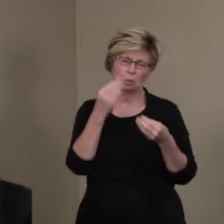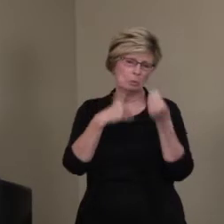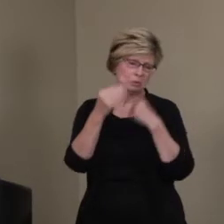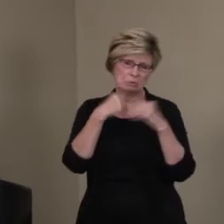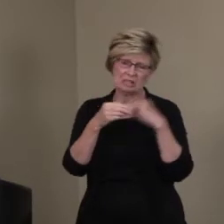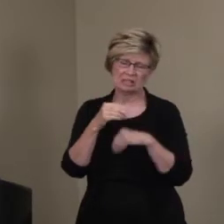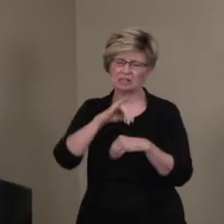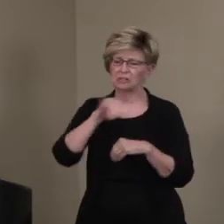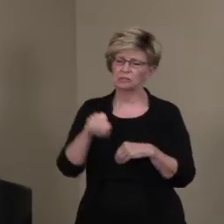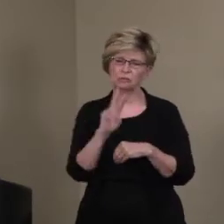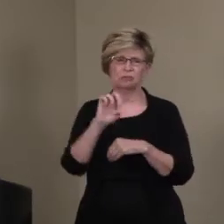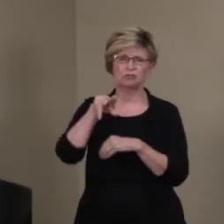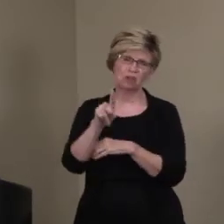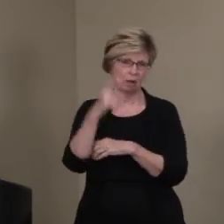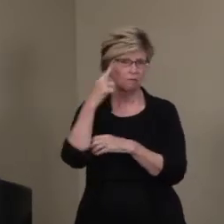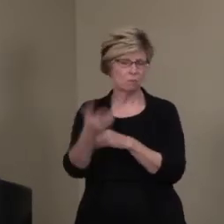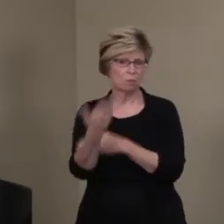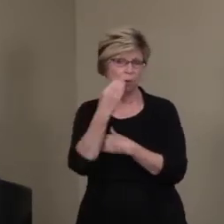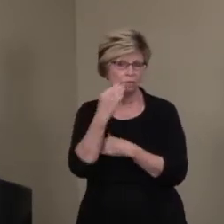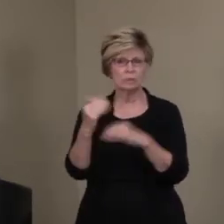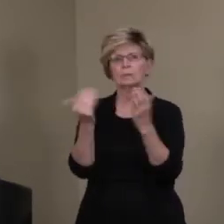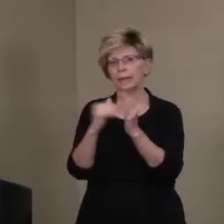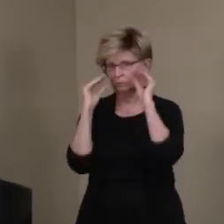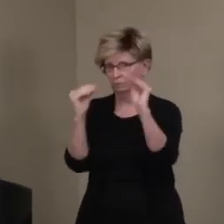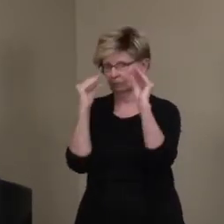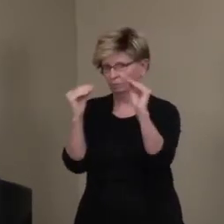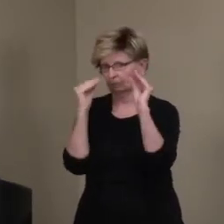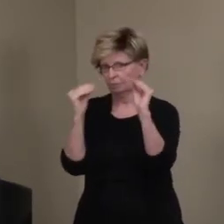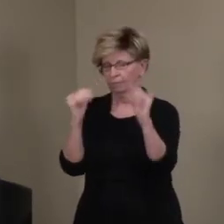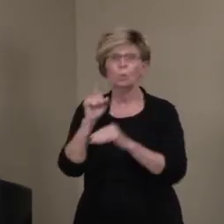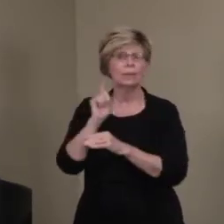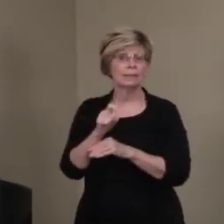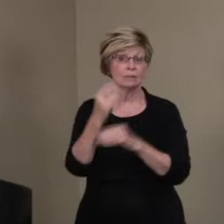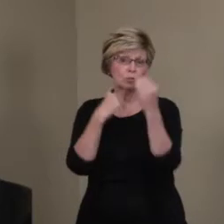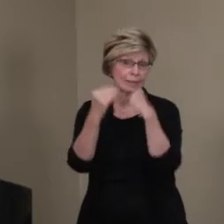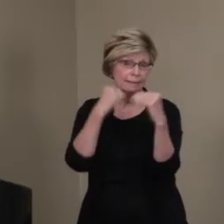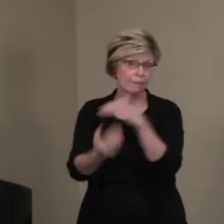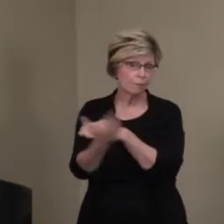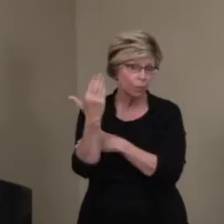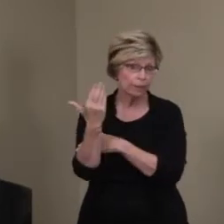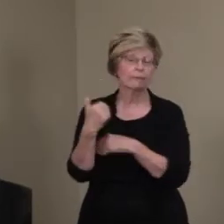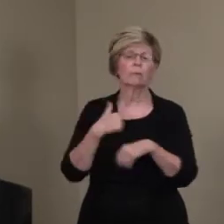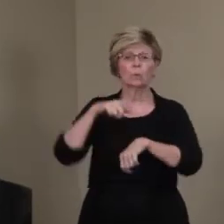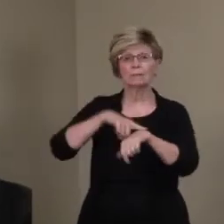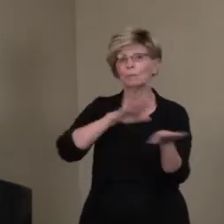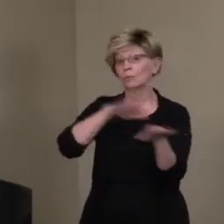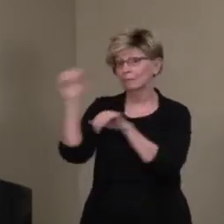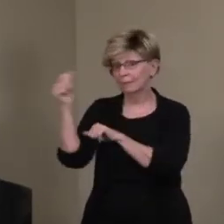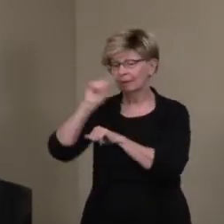need to eat and then you will need to teach healthy food versus junk food what